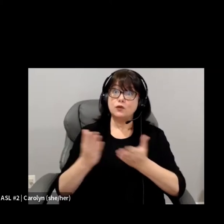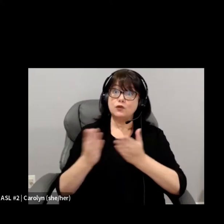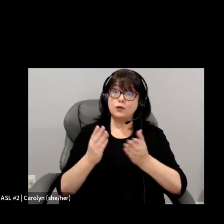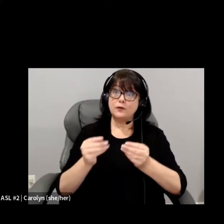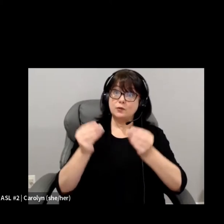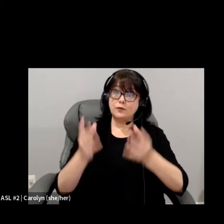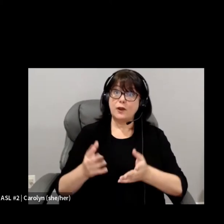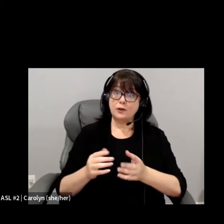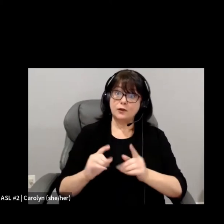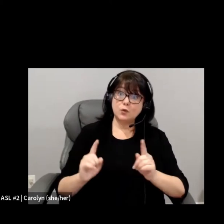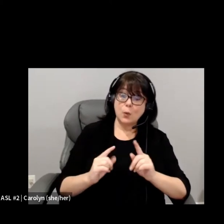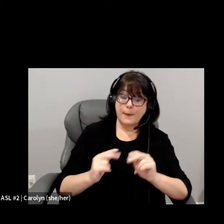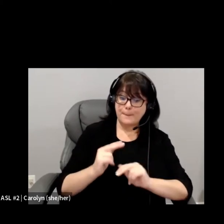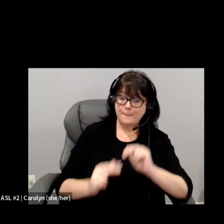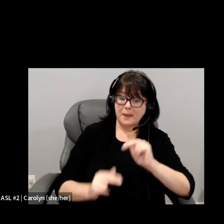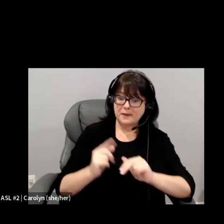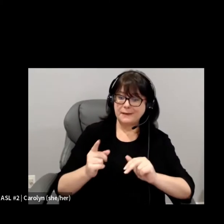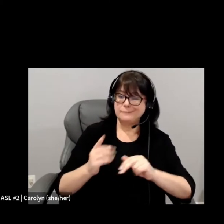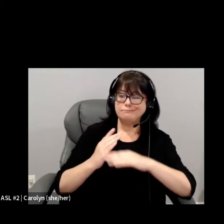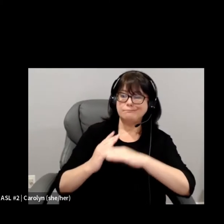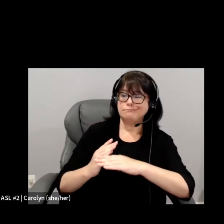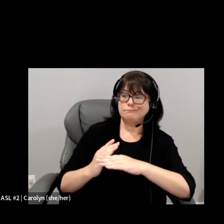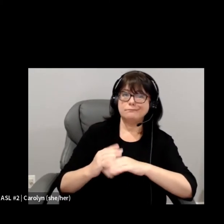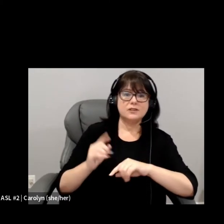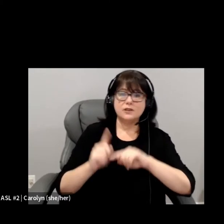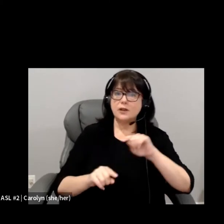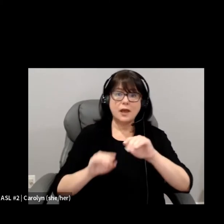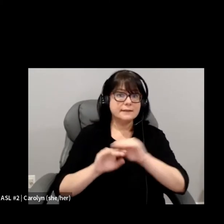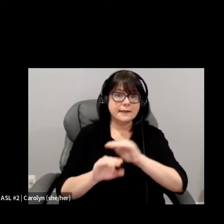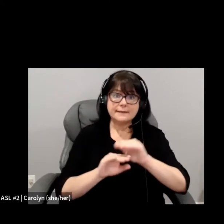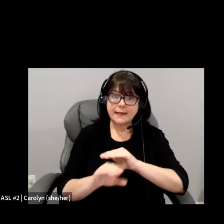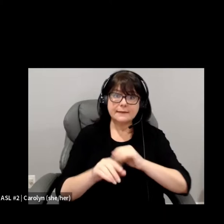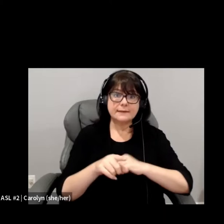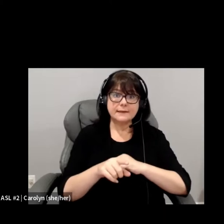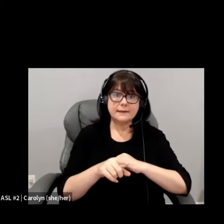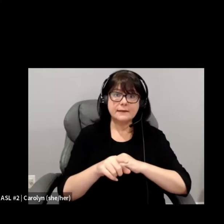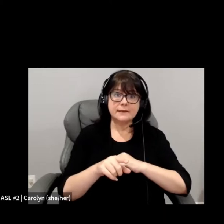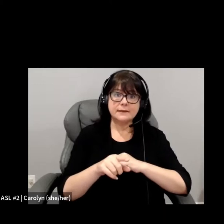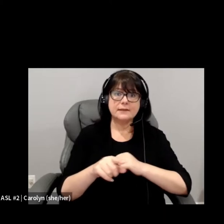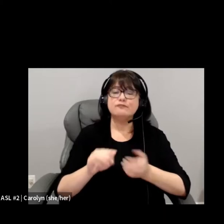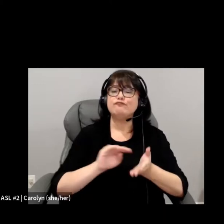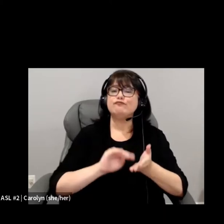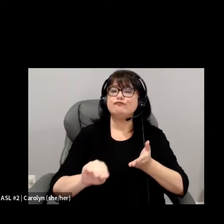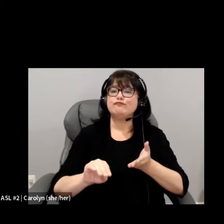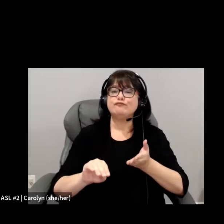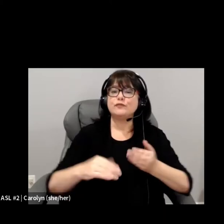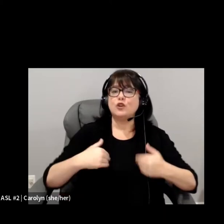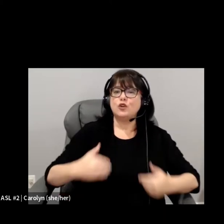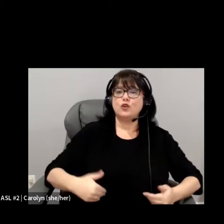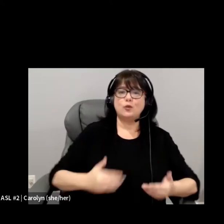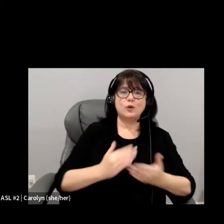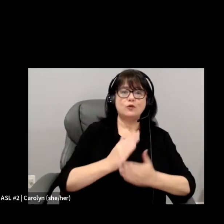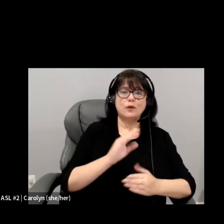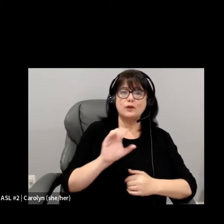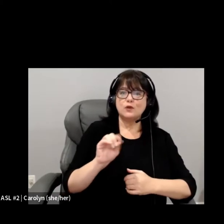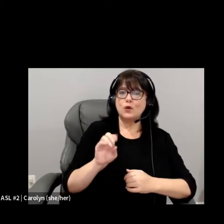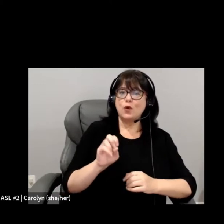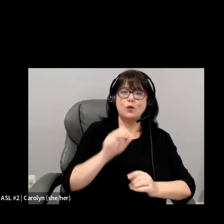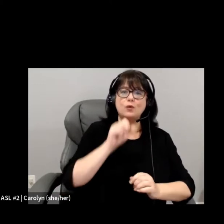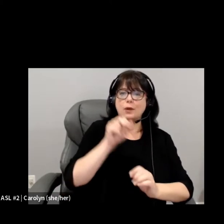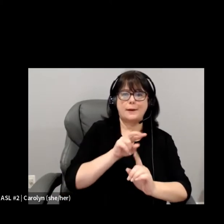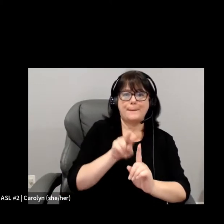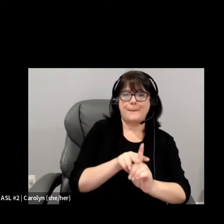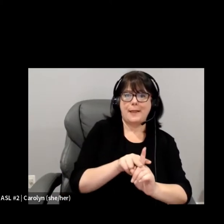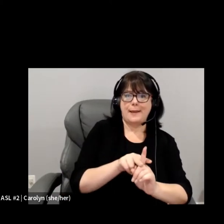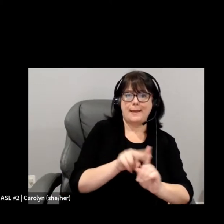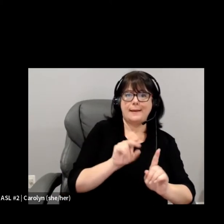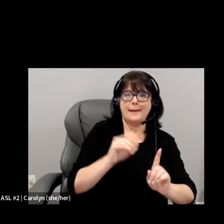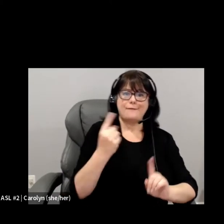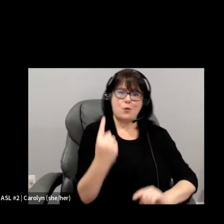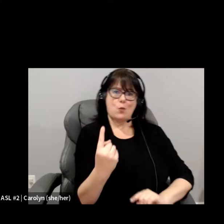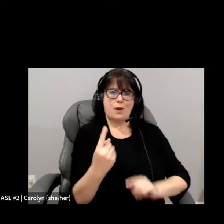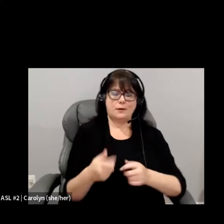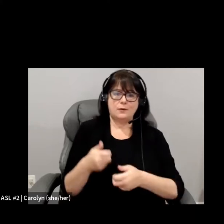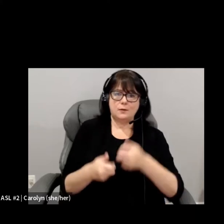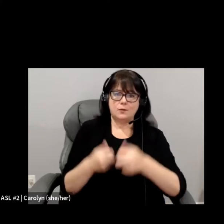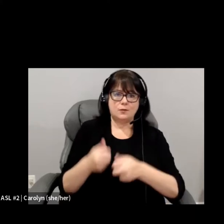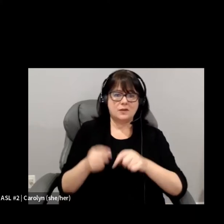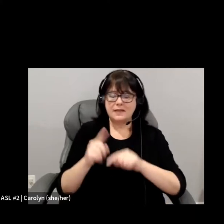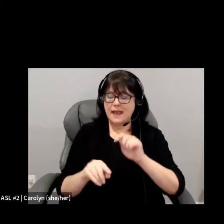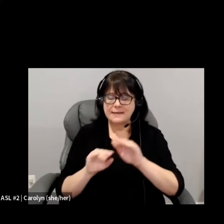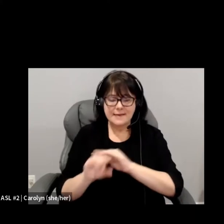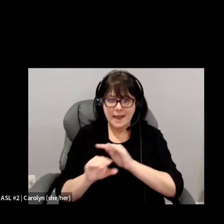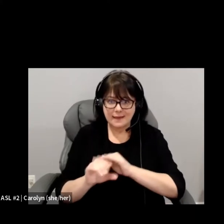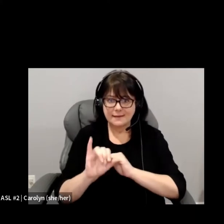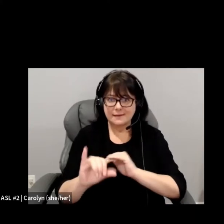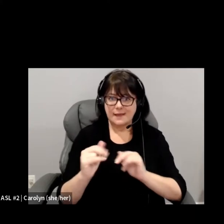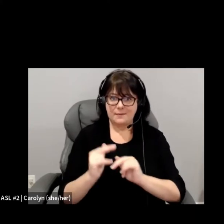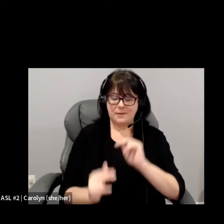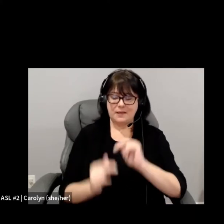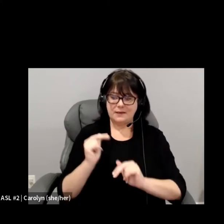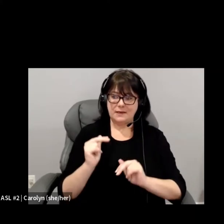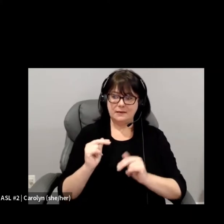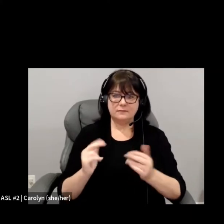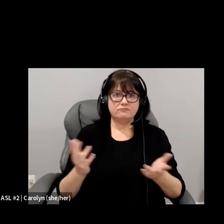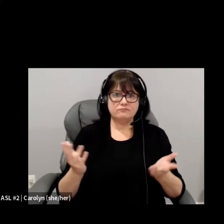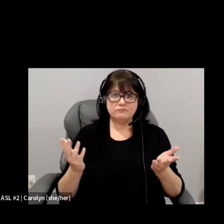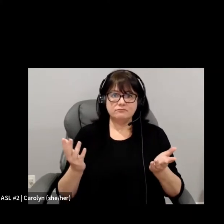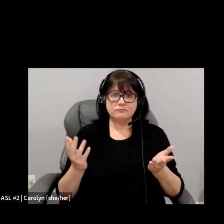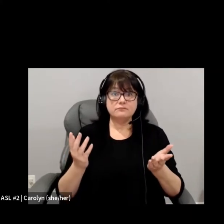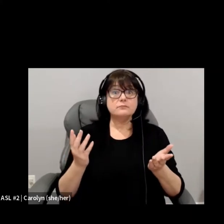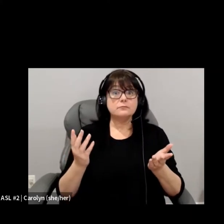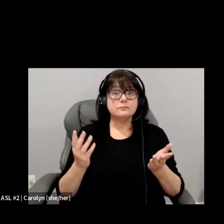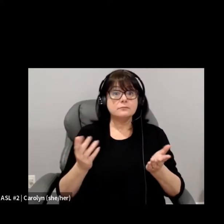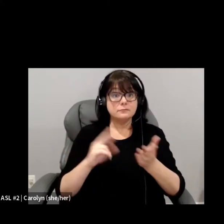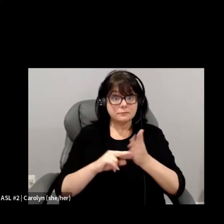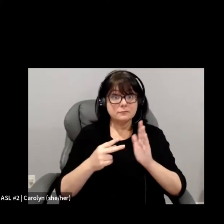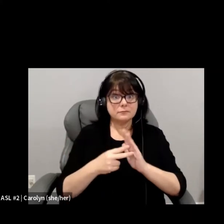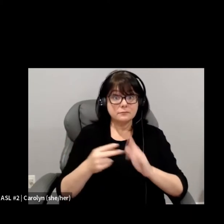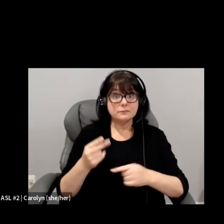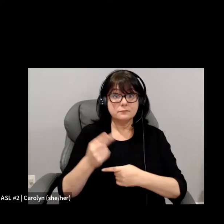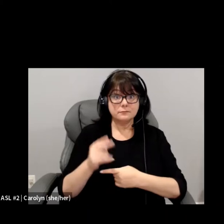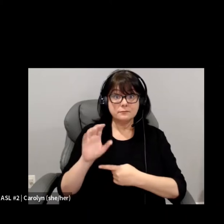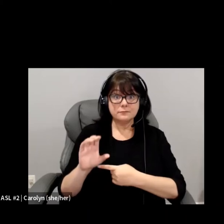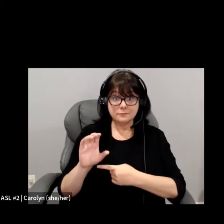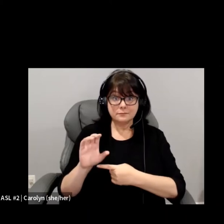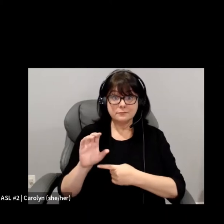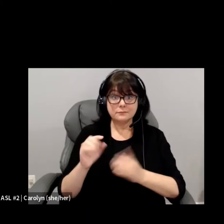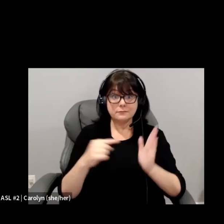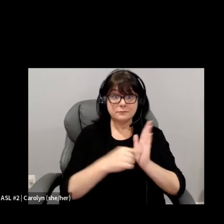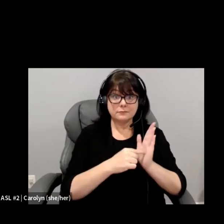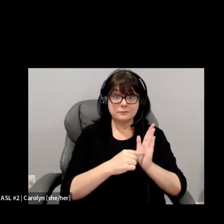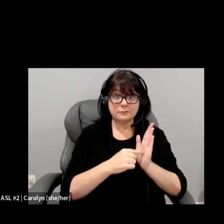WERE EXEMPT UNDER THE CODE IN THAT BARRIER SUCH AS AN INACCESS AND I BELIEVE AMENITY